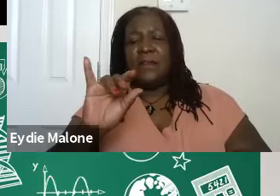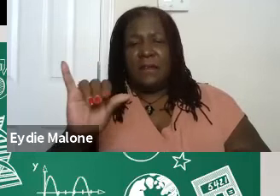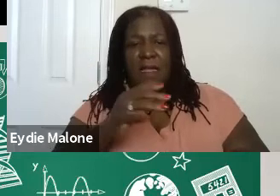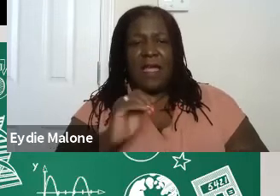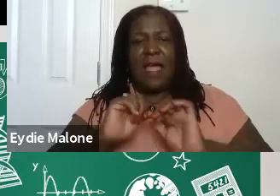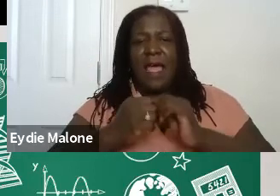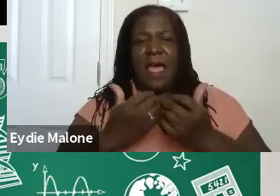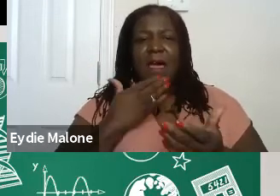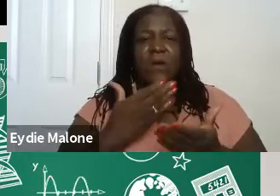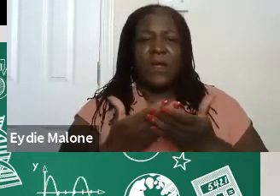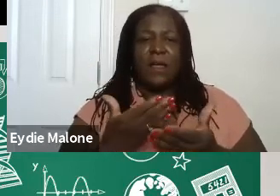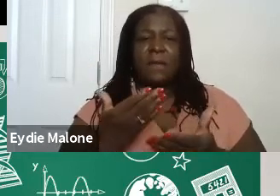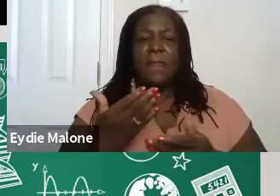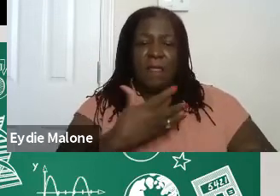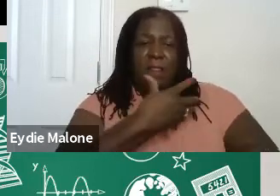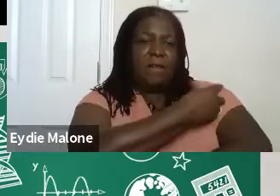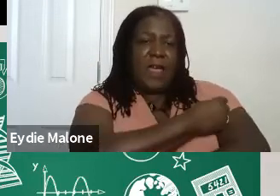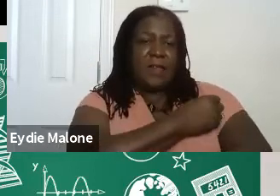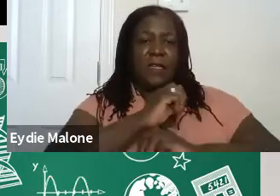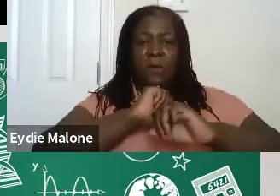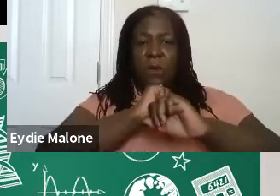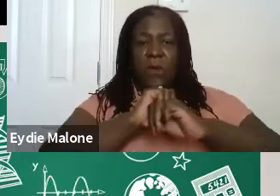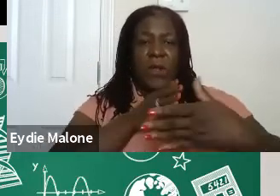work against new variants that we haven't met yet. We know it's working pretty well